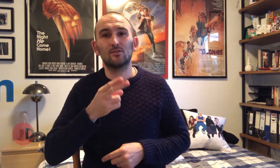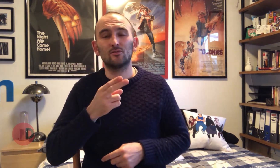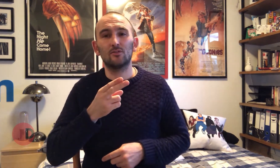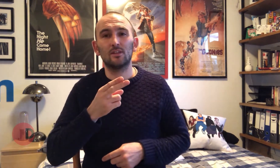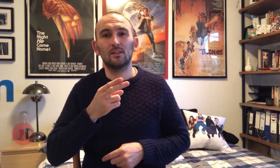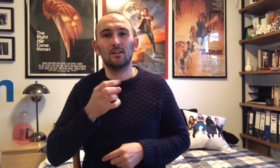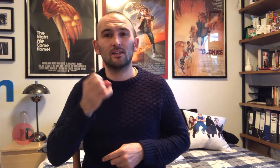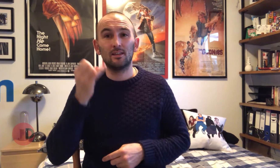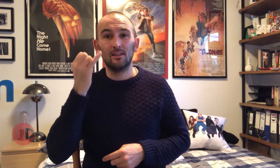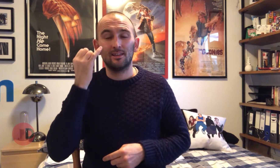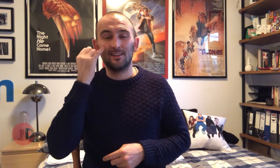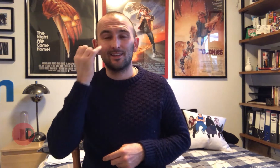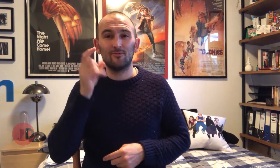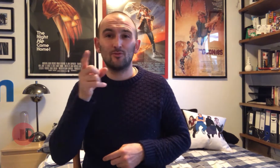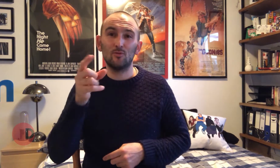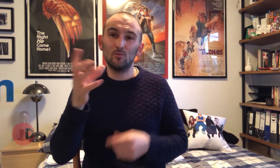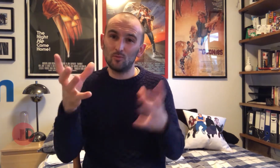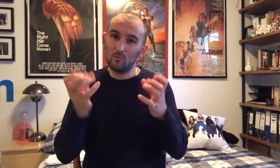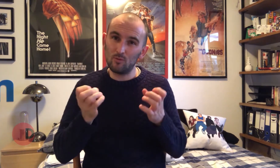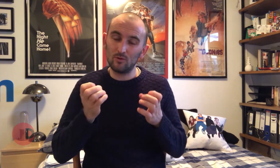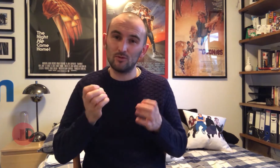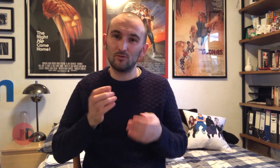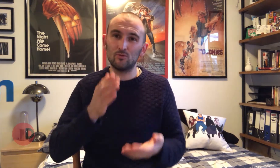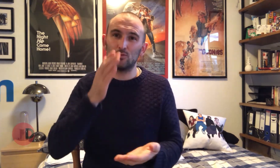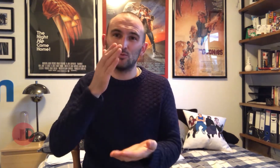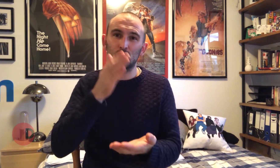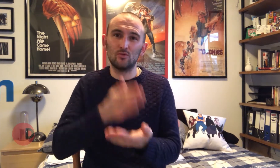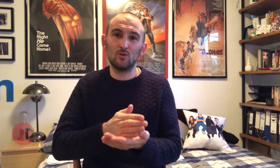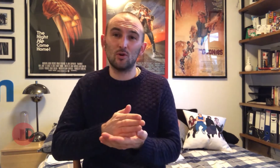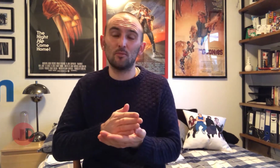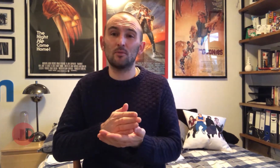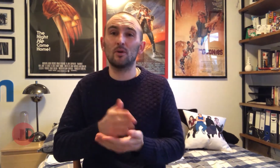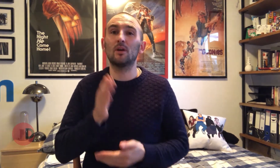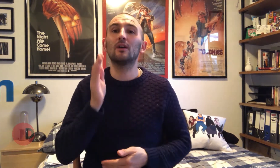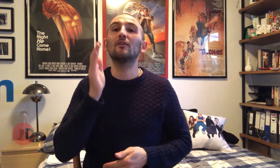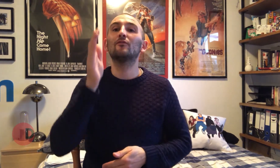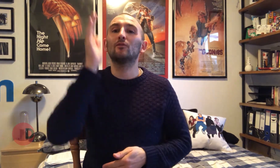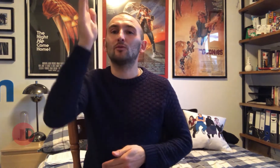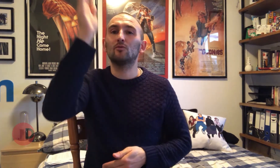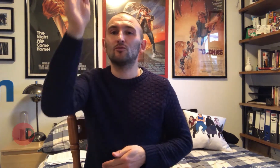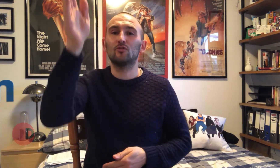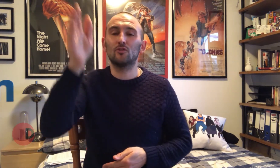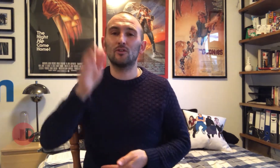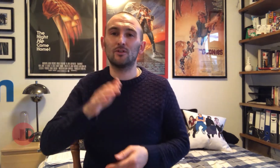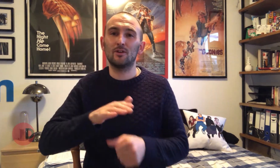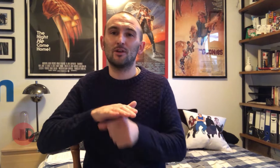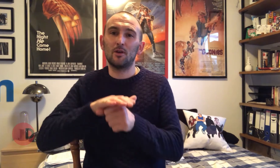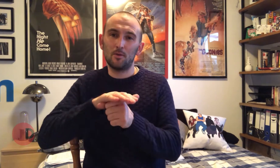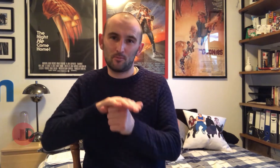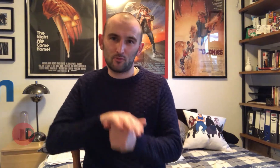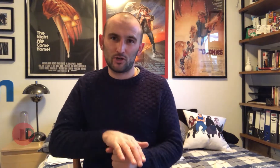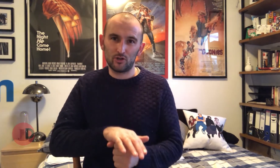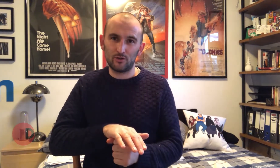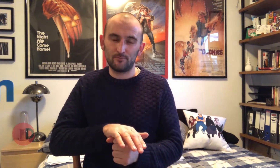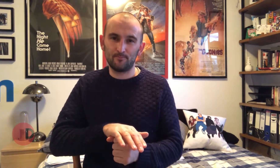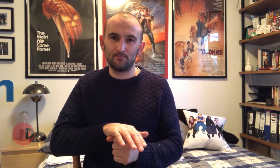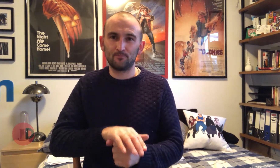if you want to stop future oppression.